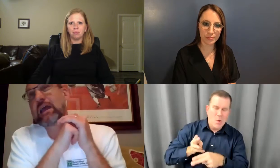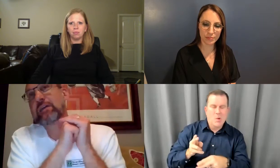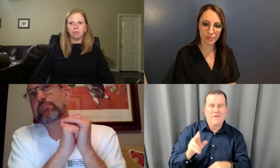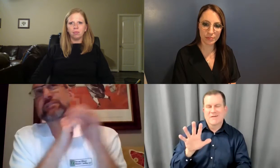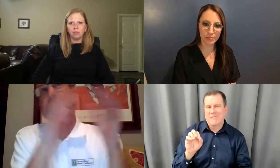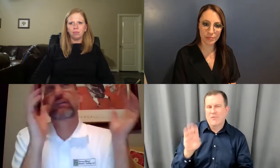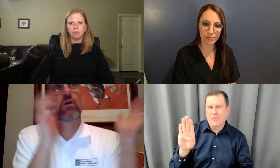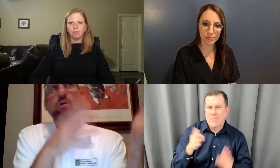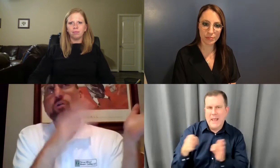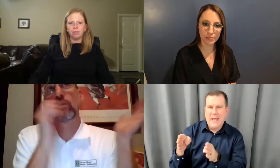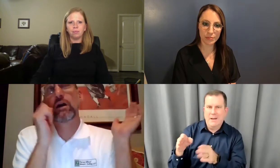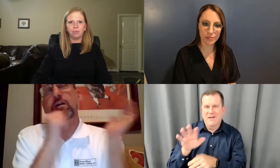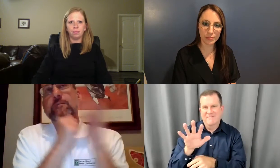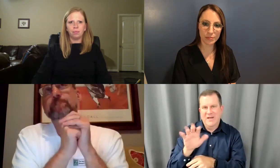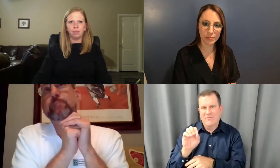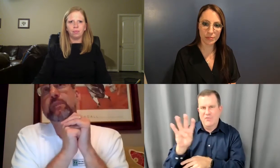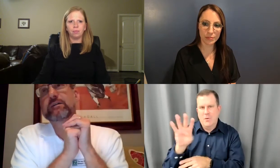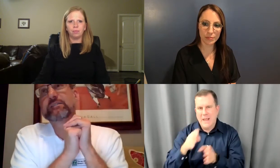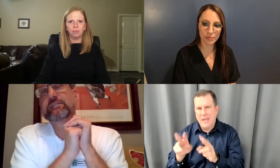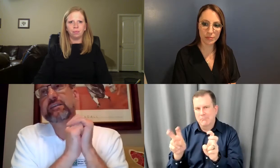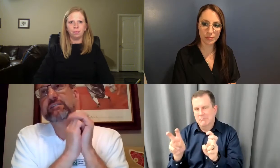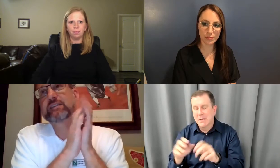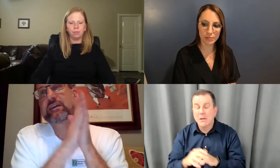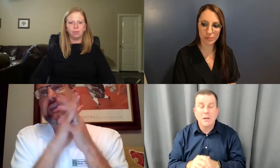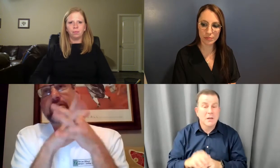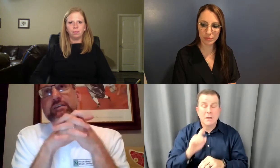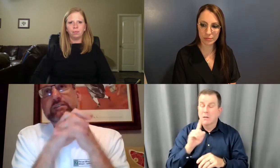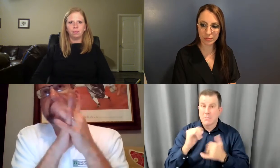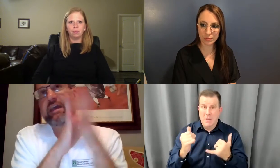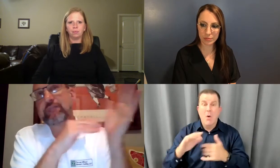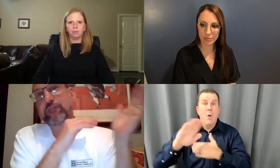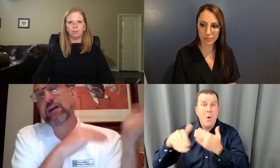And basically all cities and counties had to have a 504 plan